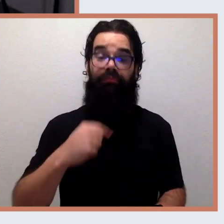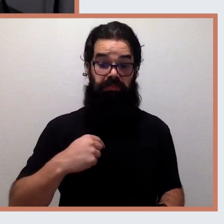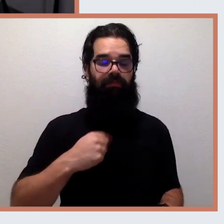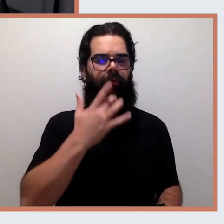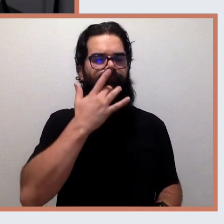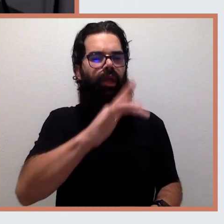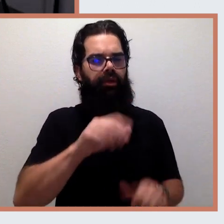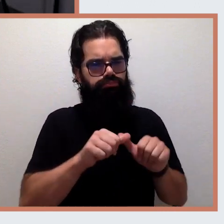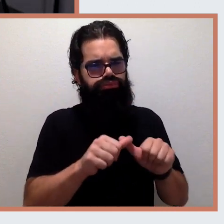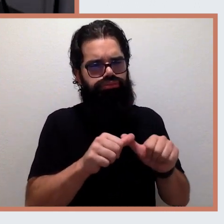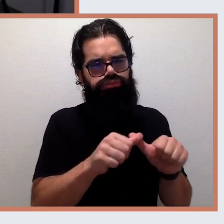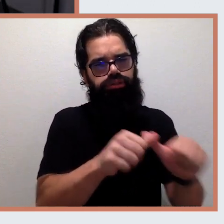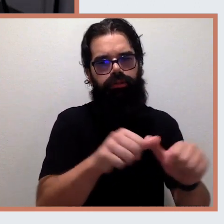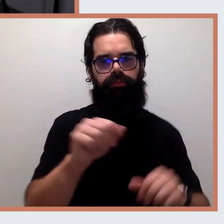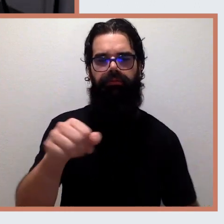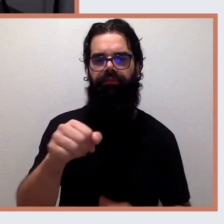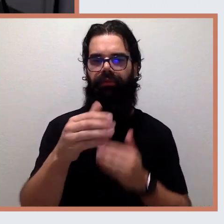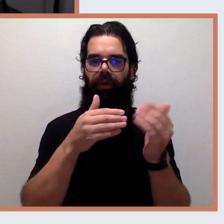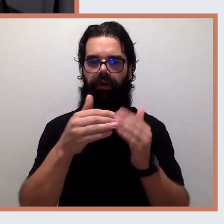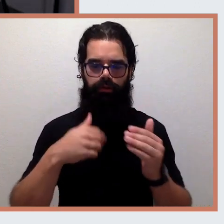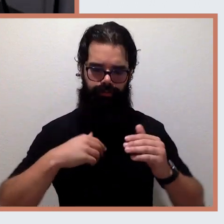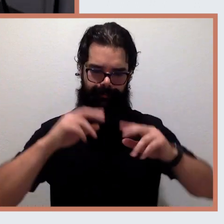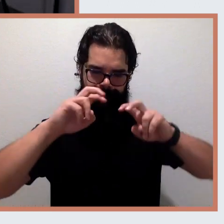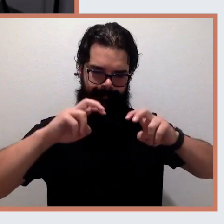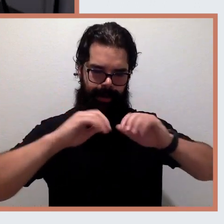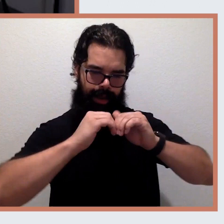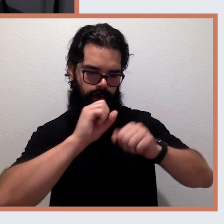and they're doing great. I was very fortunate enough to be able to stick around